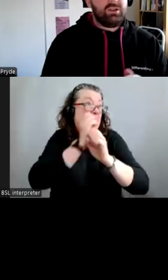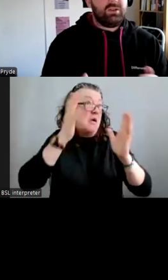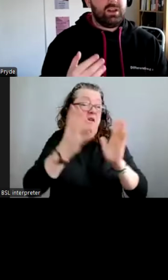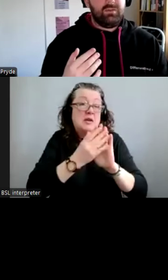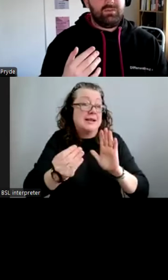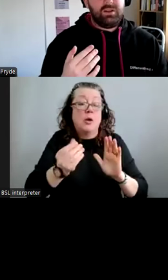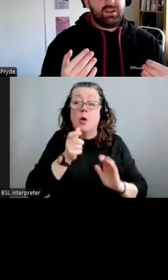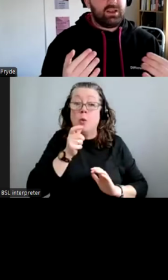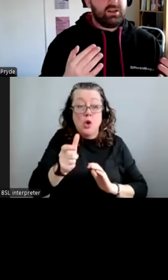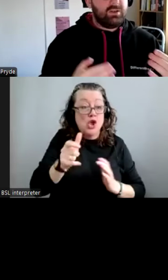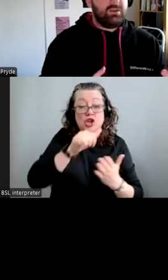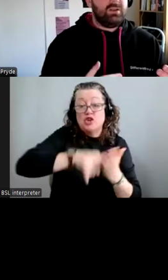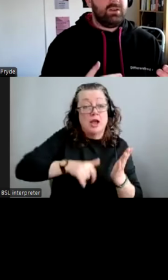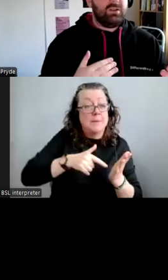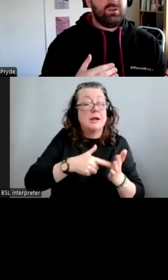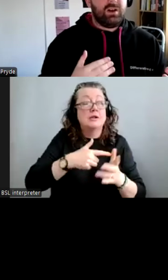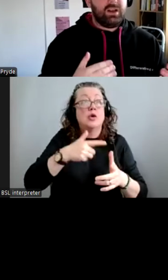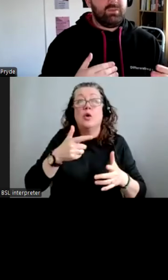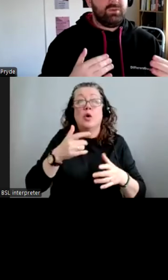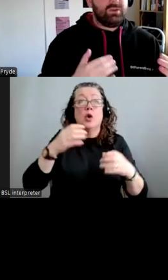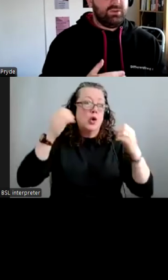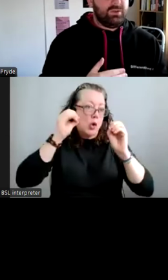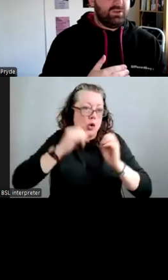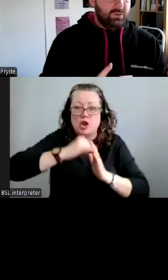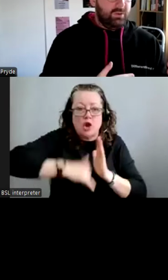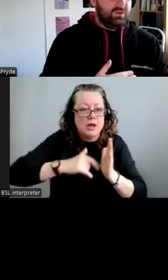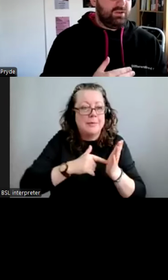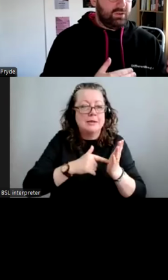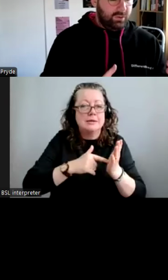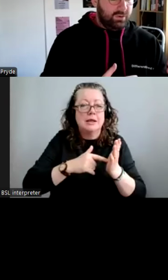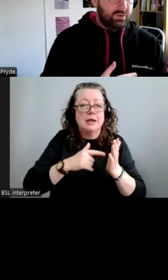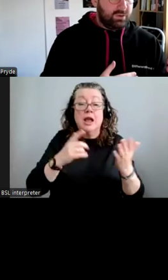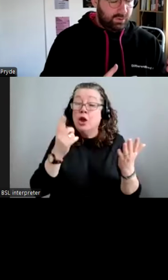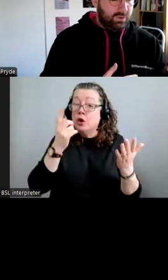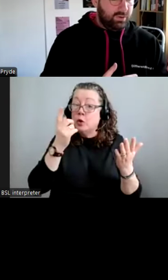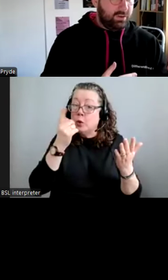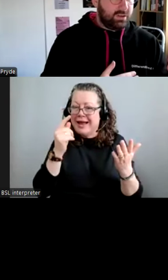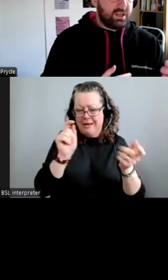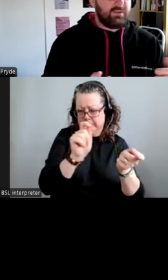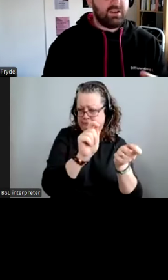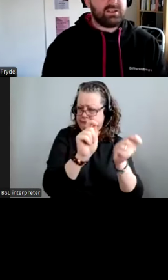when you create like a document, you are able to set things